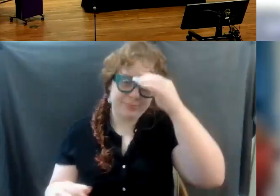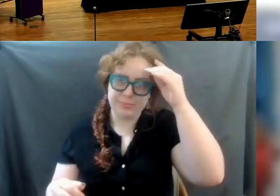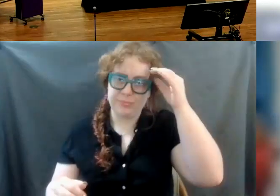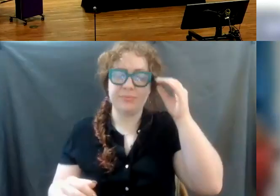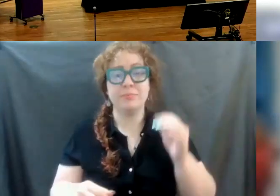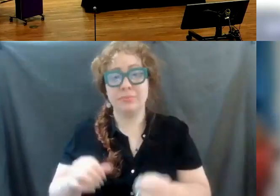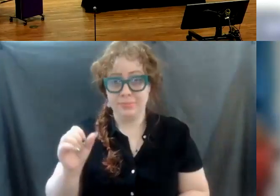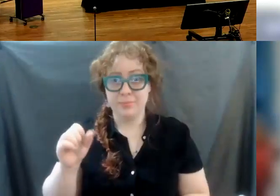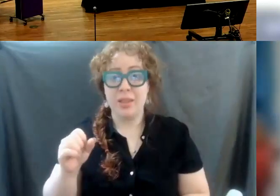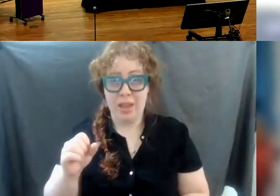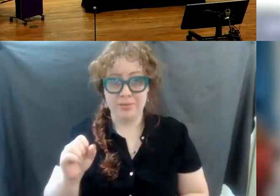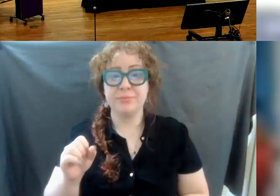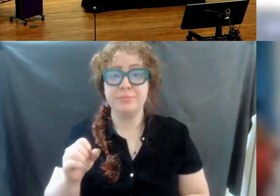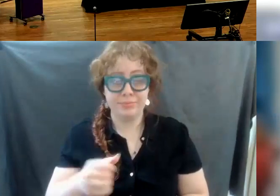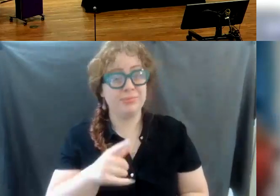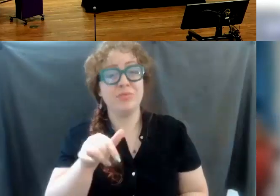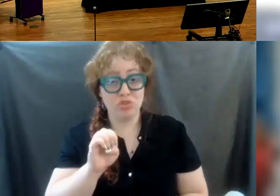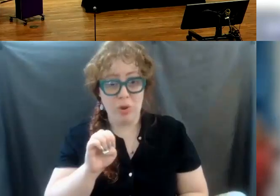Thank you for sharing. Thank you for that. That's a really